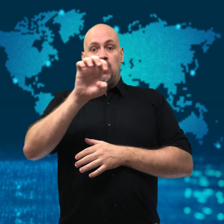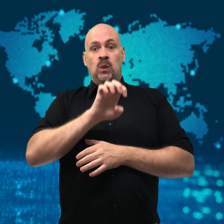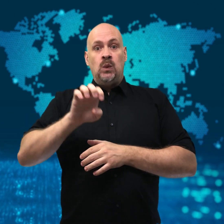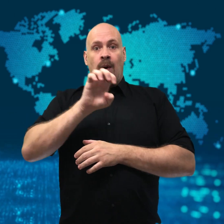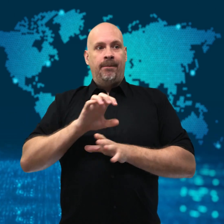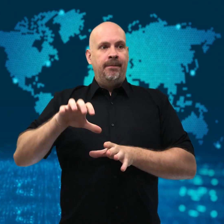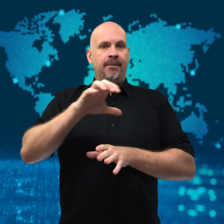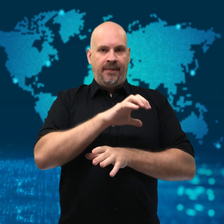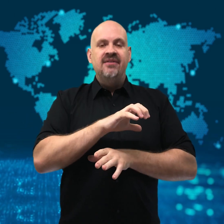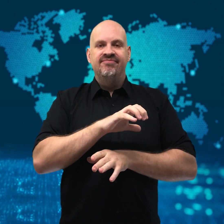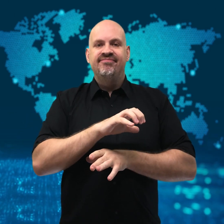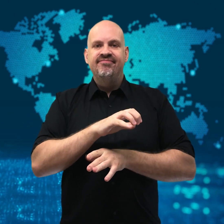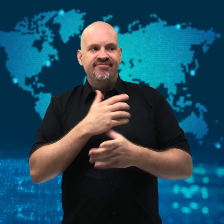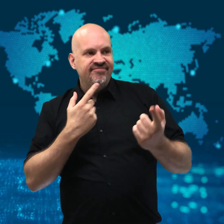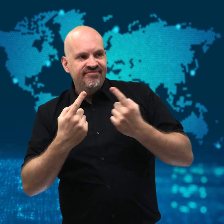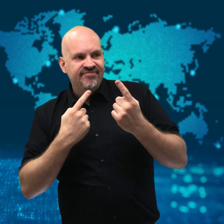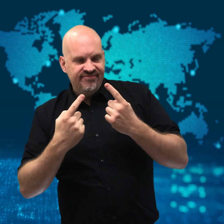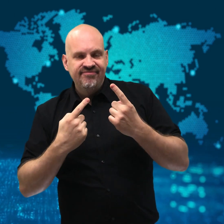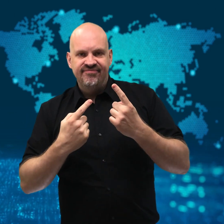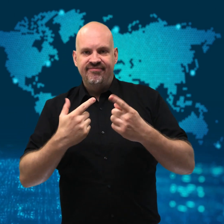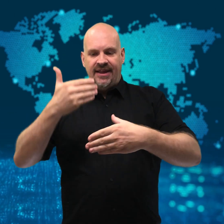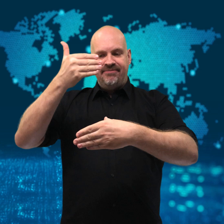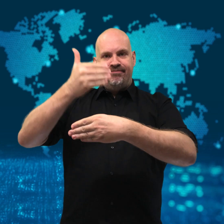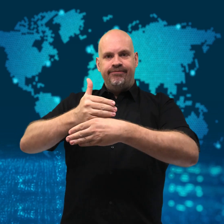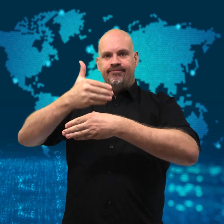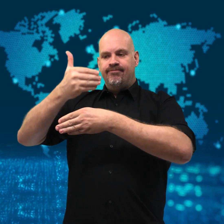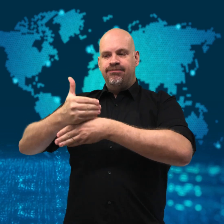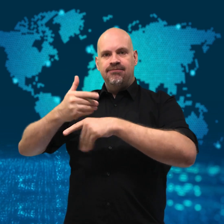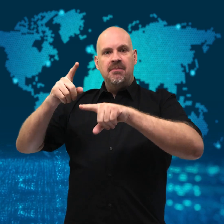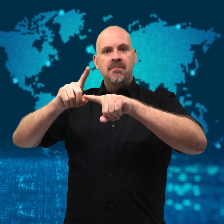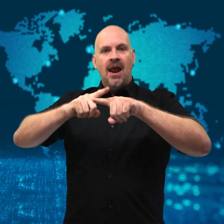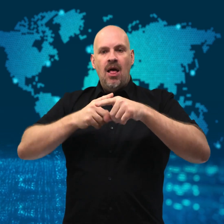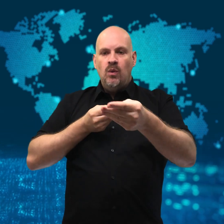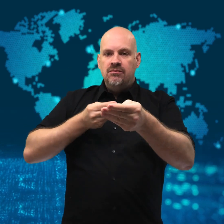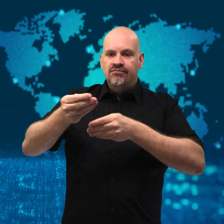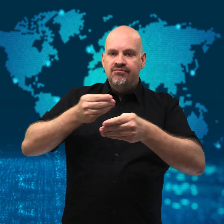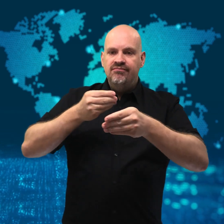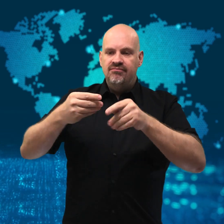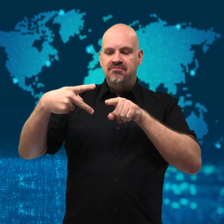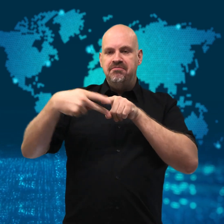European countries have moved to sanction Belarus and